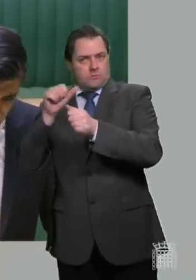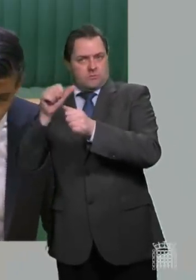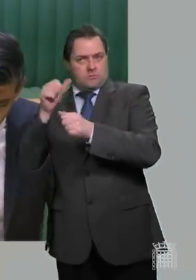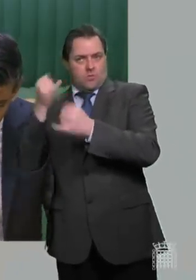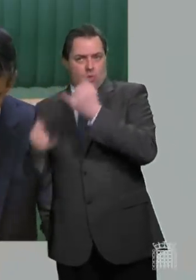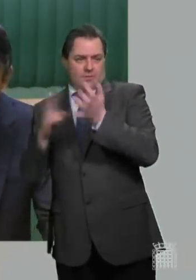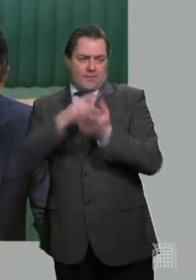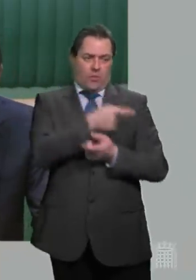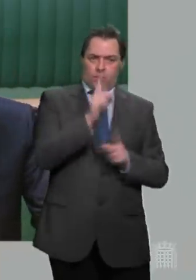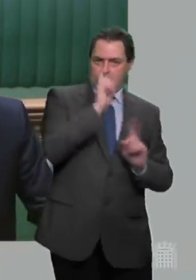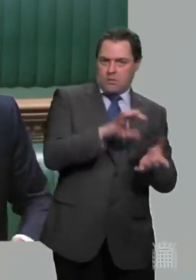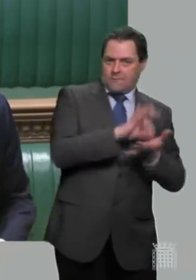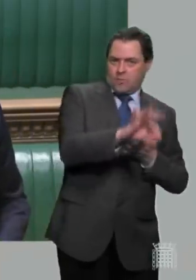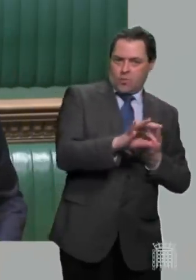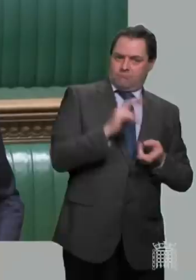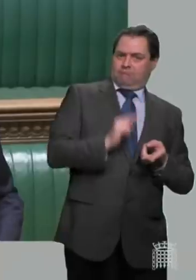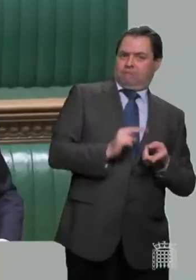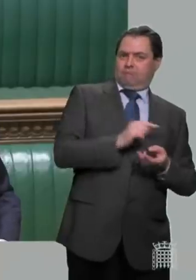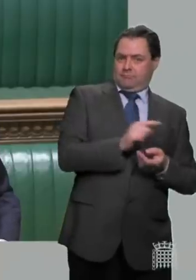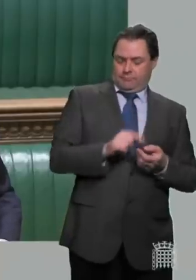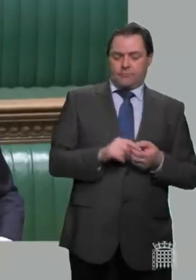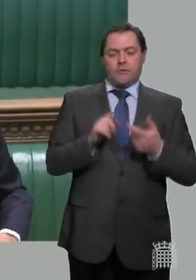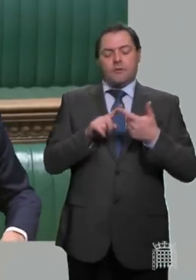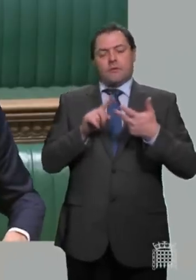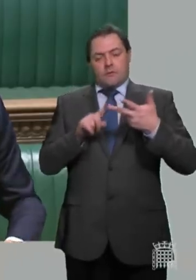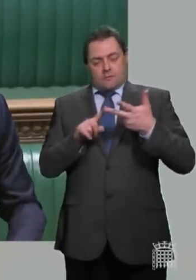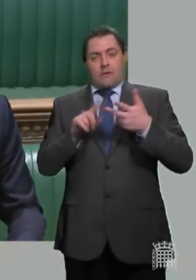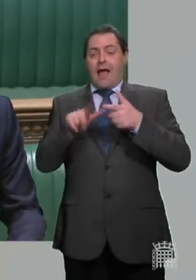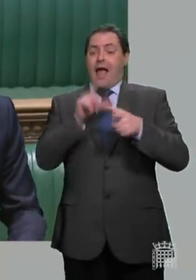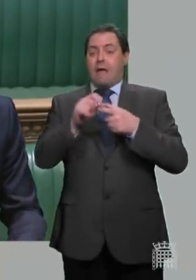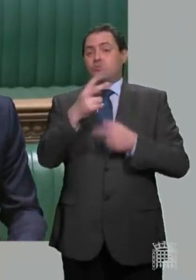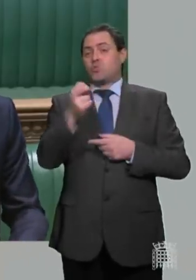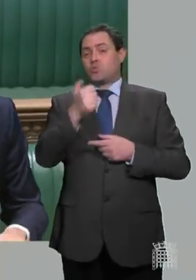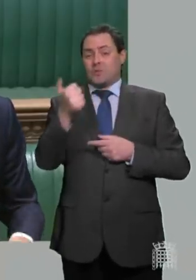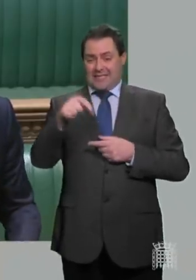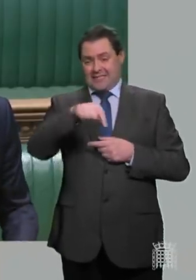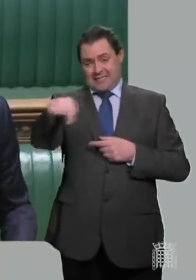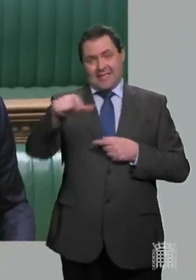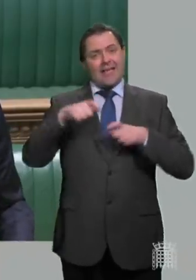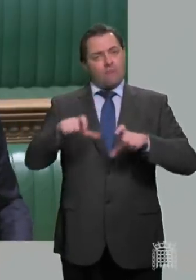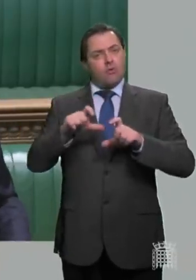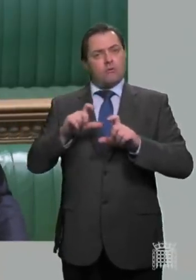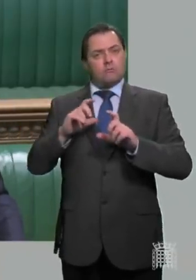I will also maintain at their current levels until April 2026 the inheritance tax thresholds,